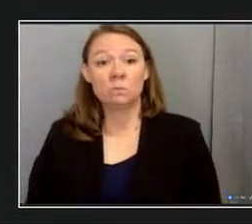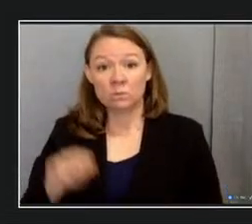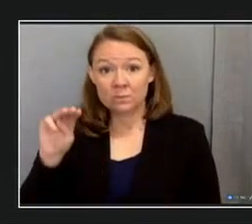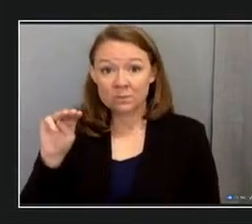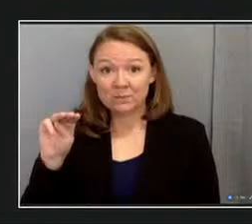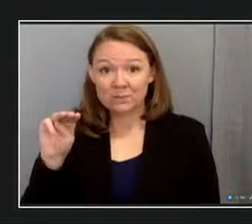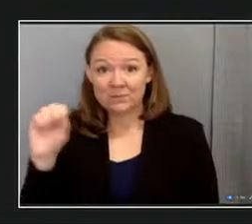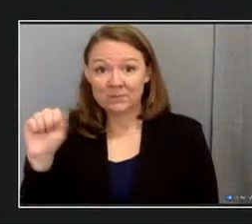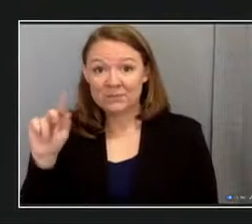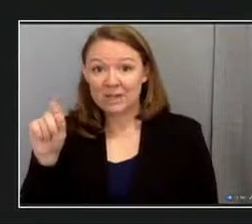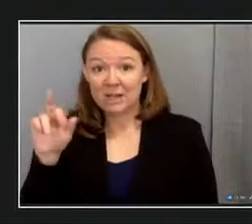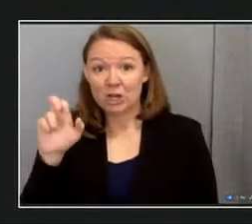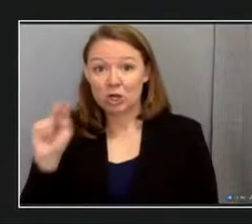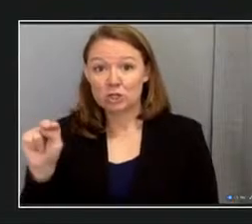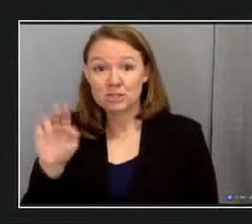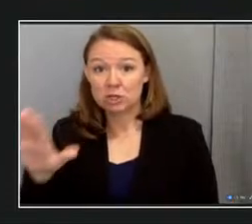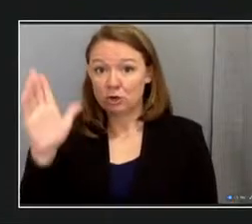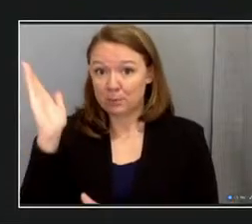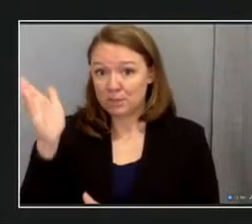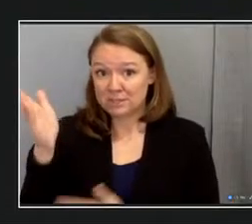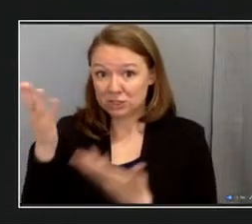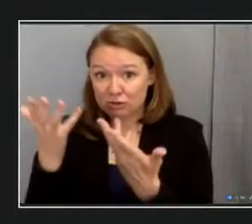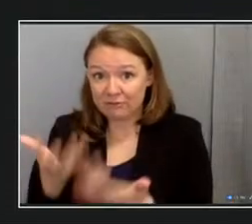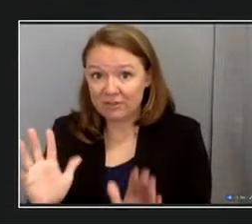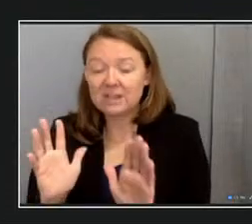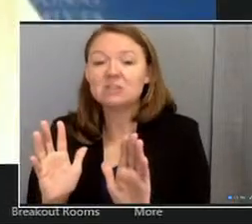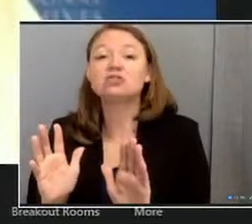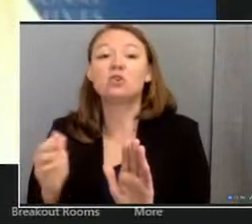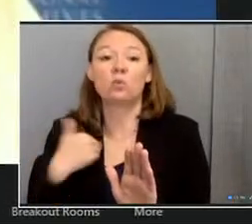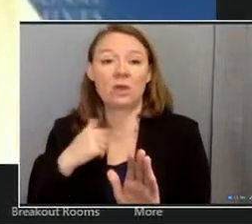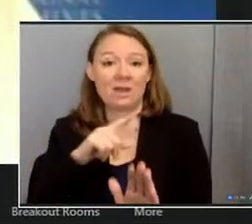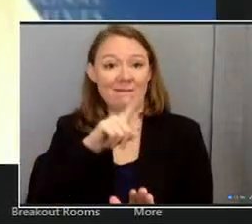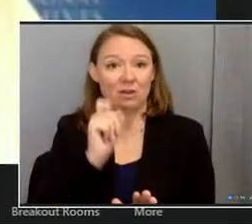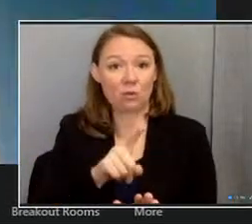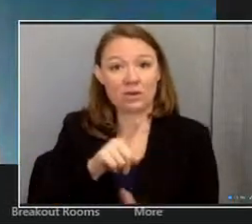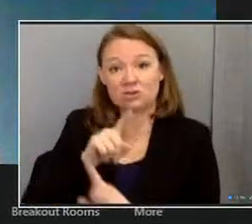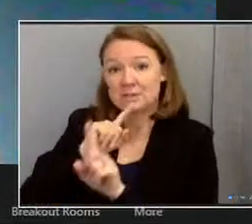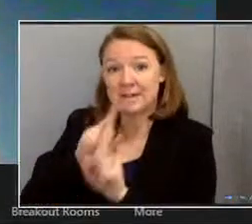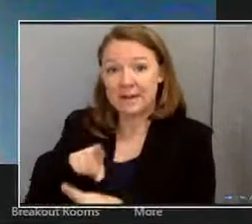presentation we will have a question and answer session with her. So please write